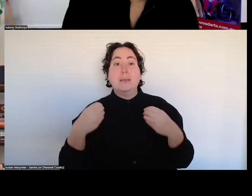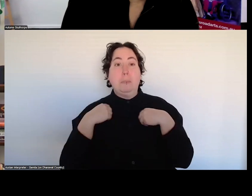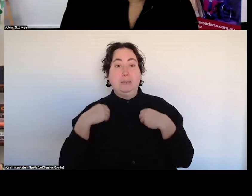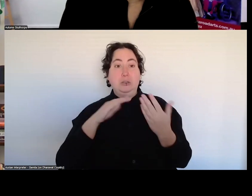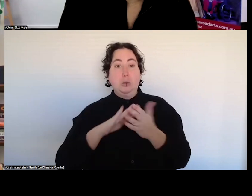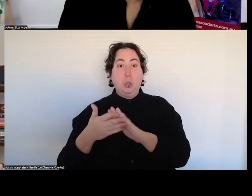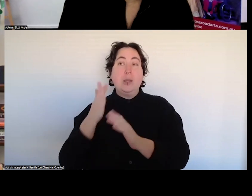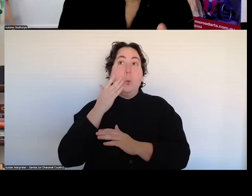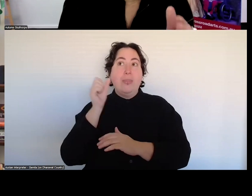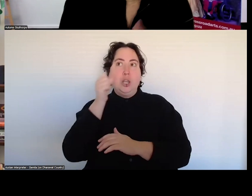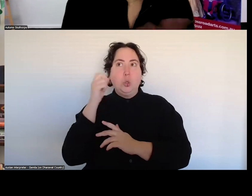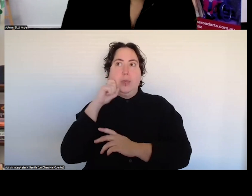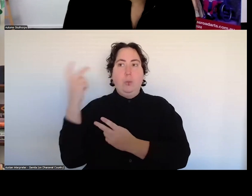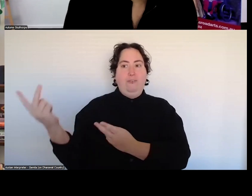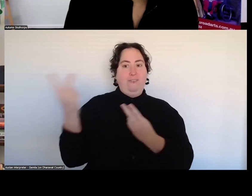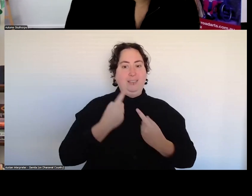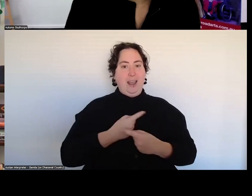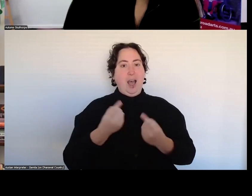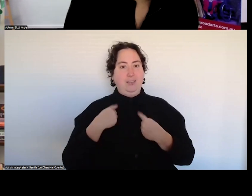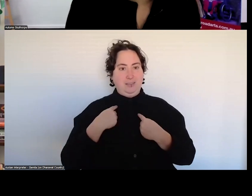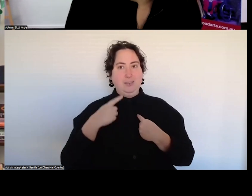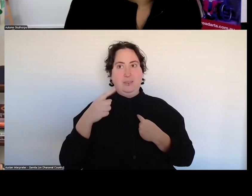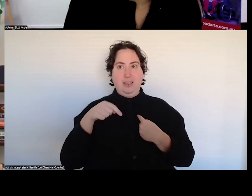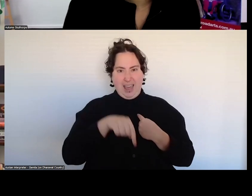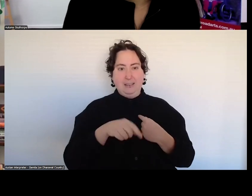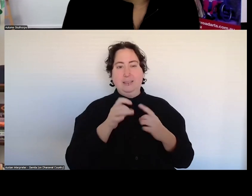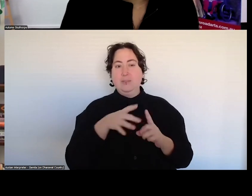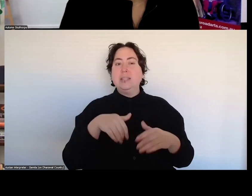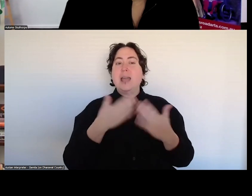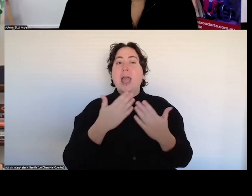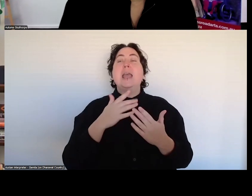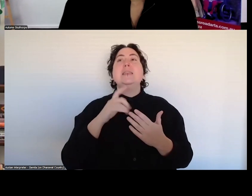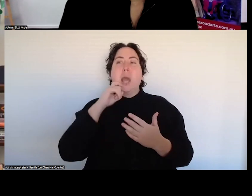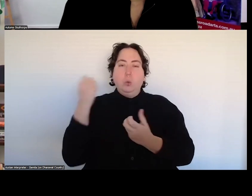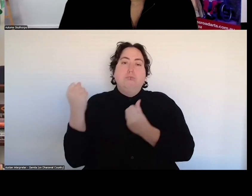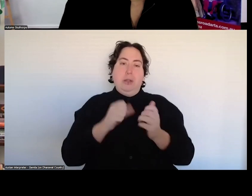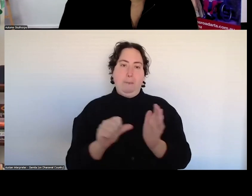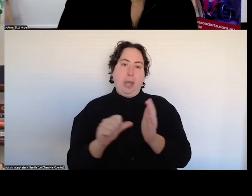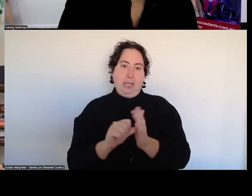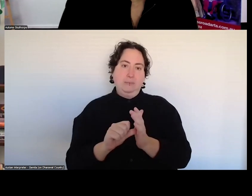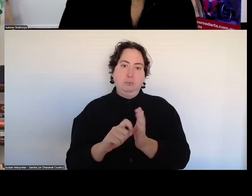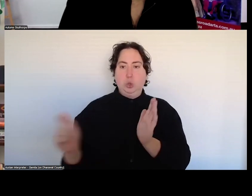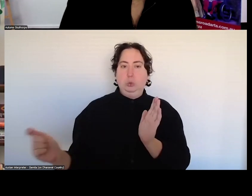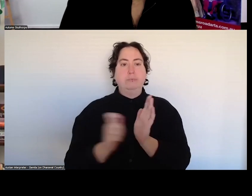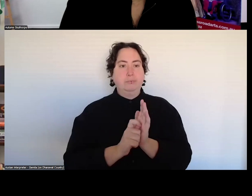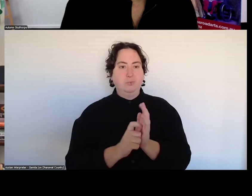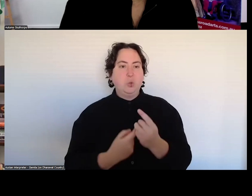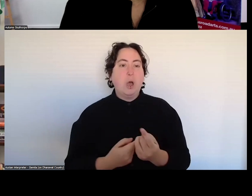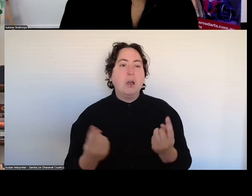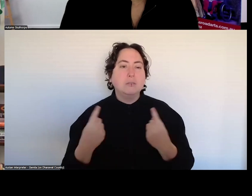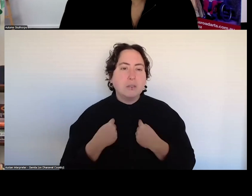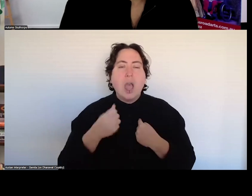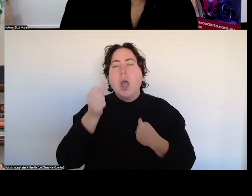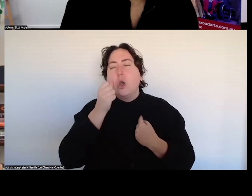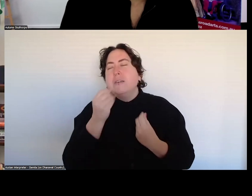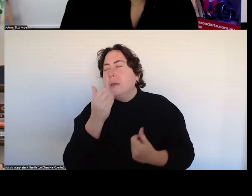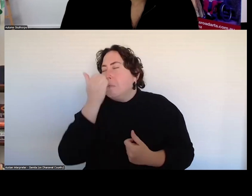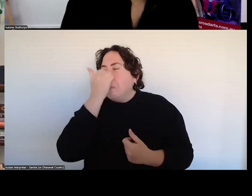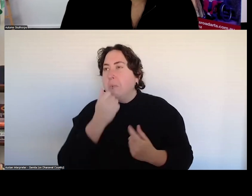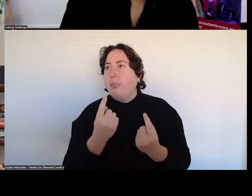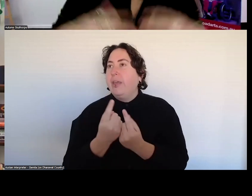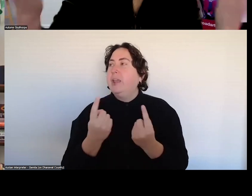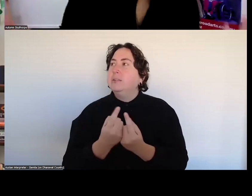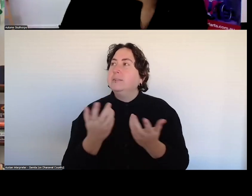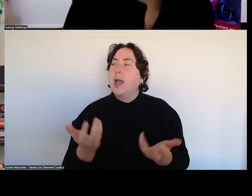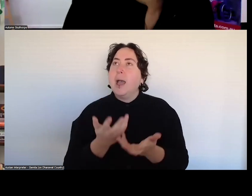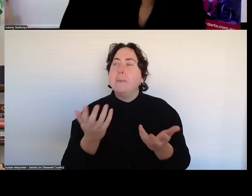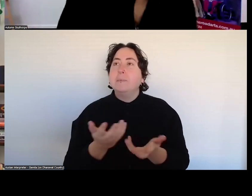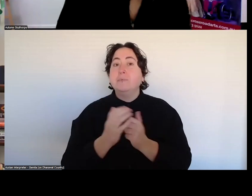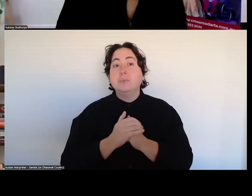Arts that day to bring a pledge of support. Just little things. They might be obvious but